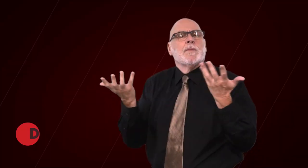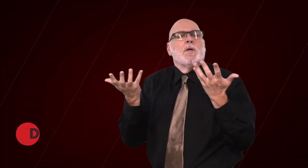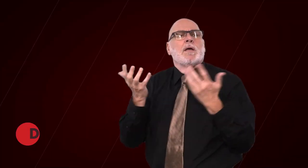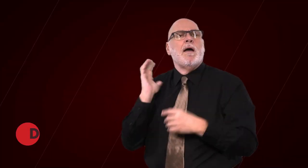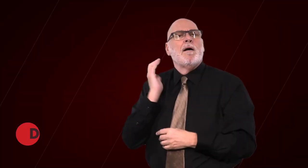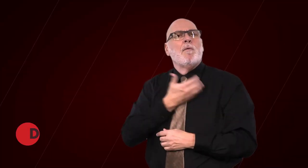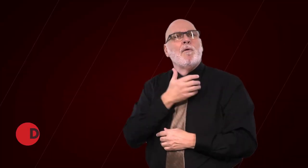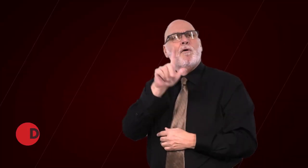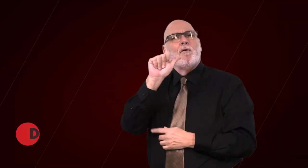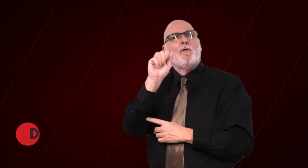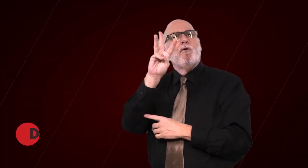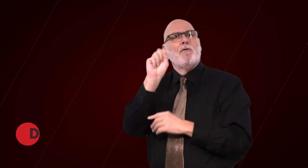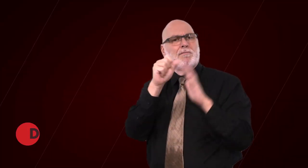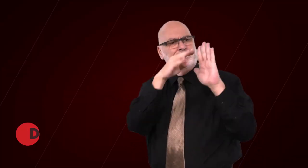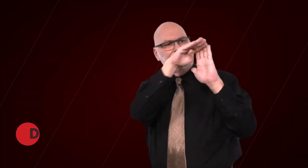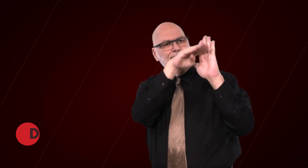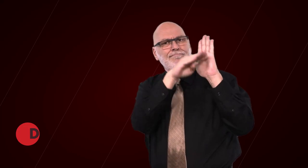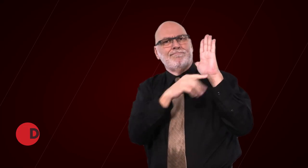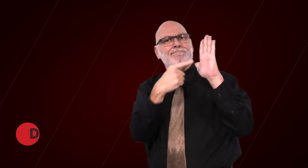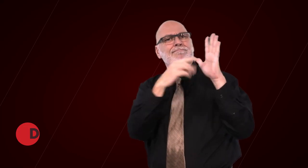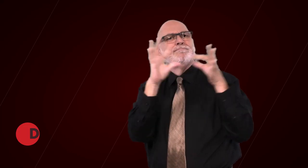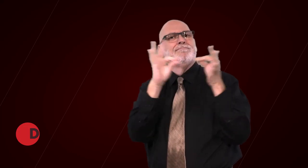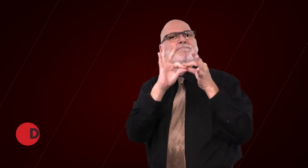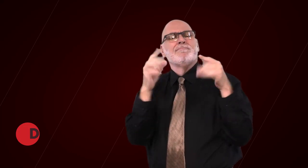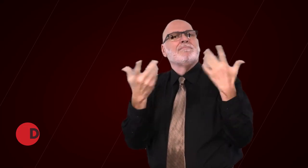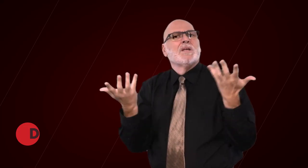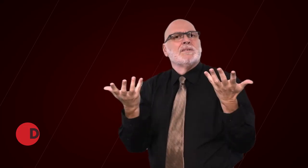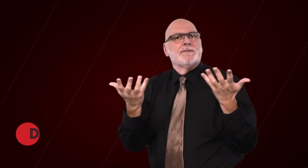[Anselmo]: What do our laws say about it?